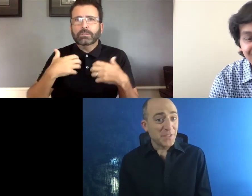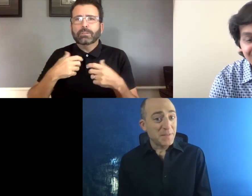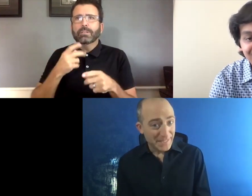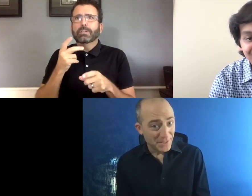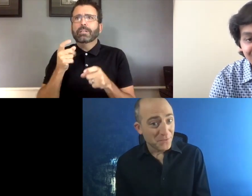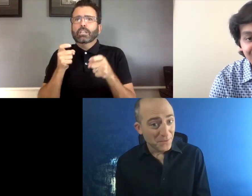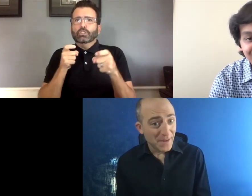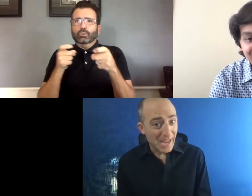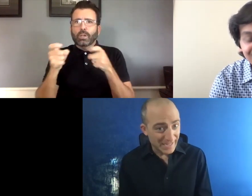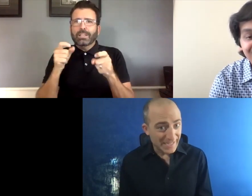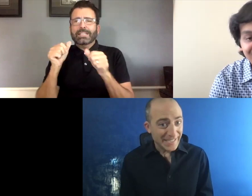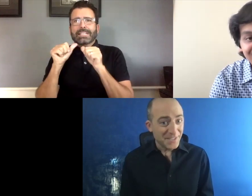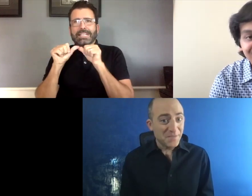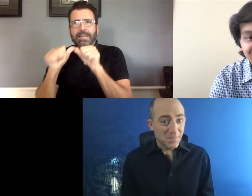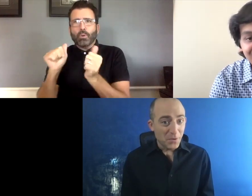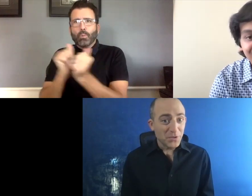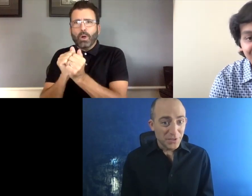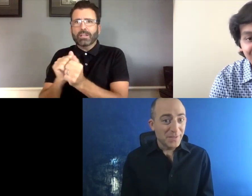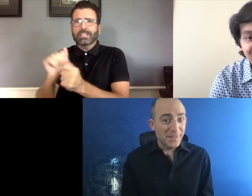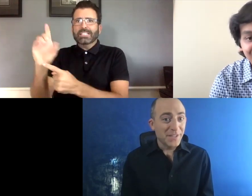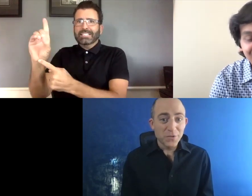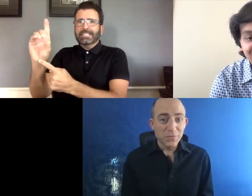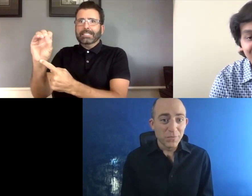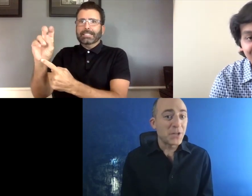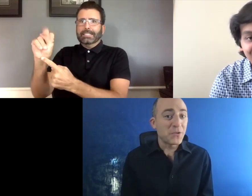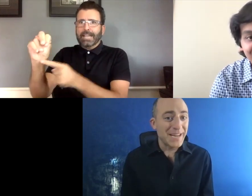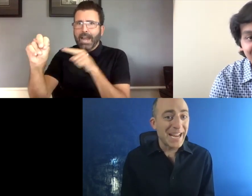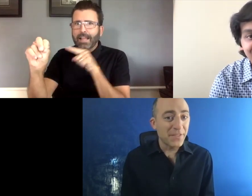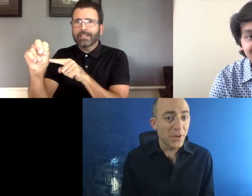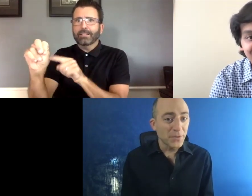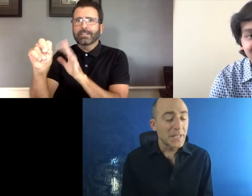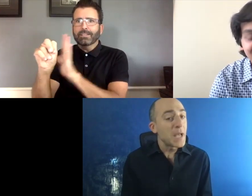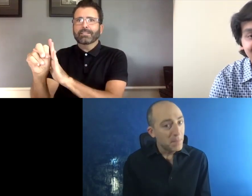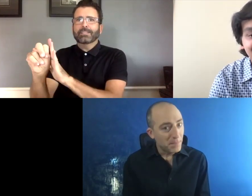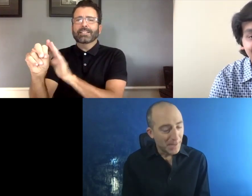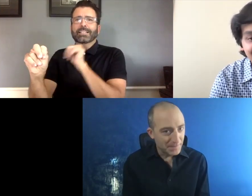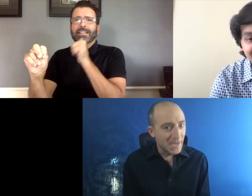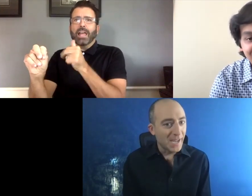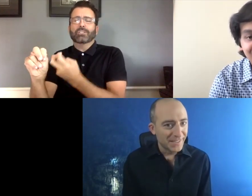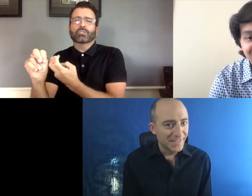been through and it is an emotional thing to recreate those, but I'm done,